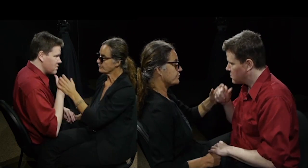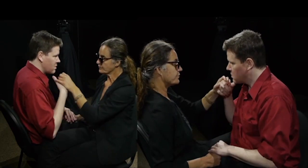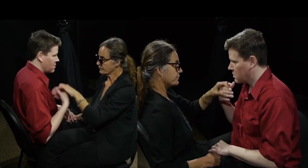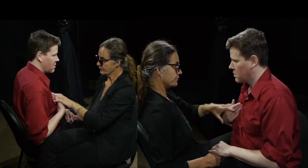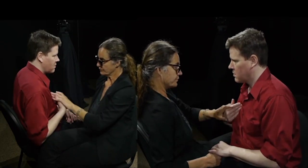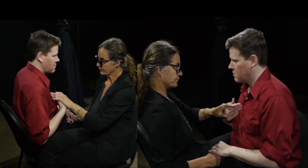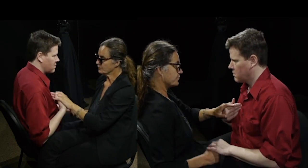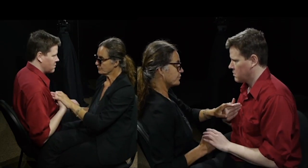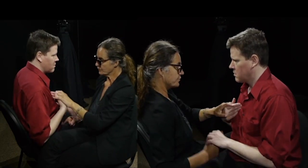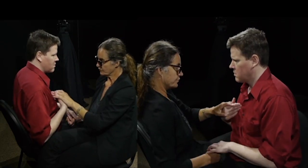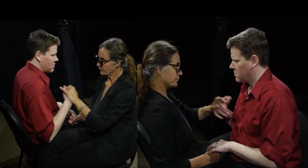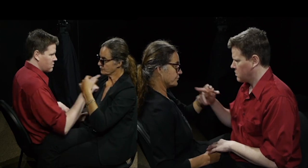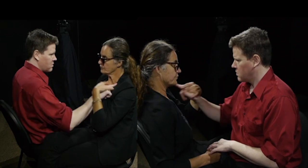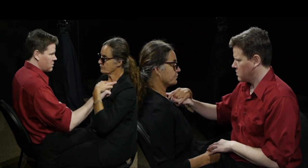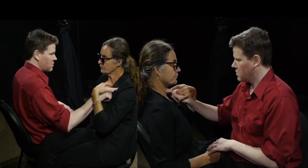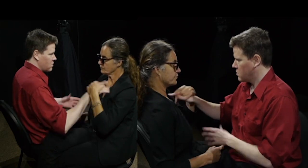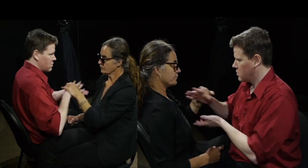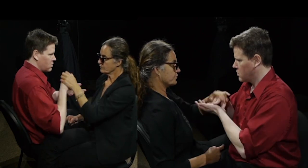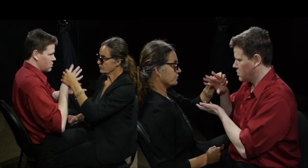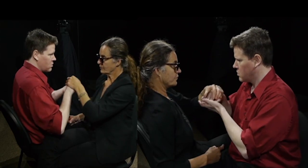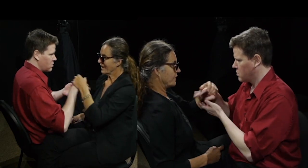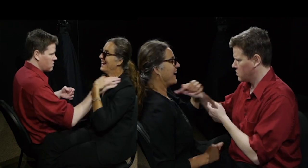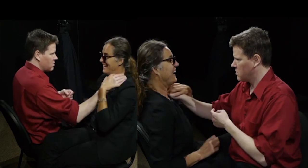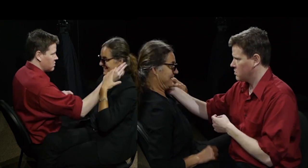but they cannot internalize this at the core of their being.